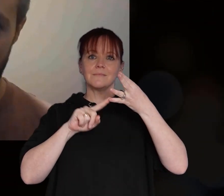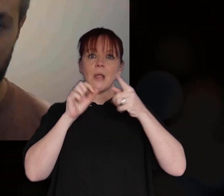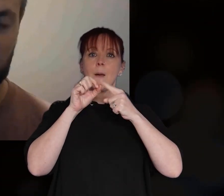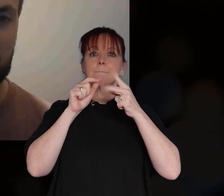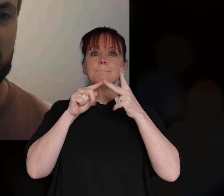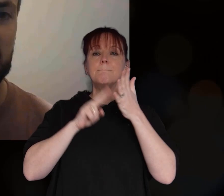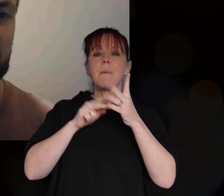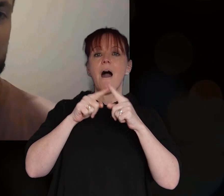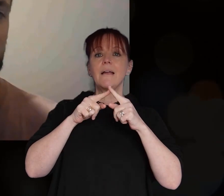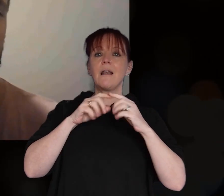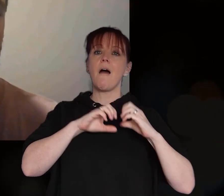Pine Hearts